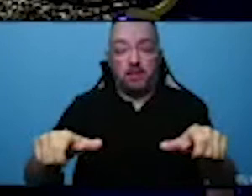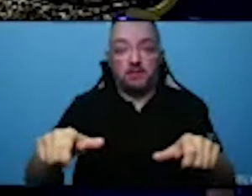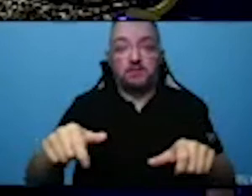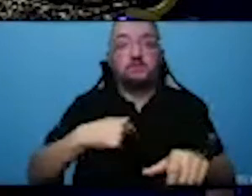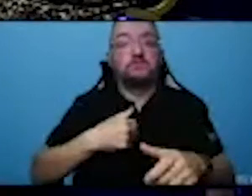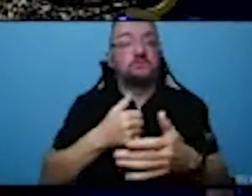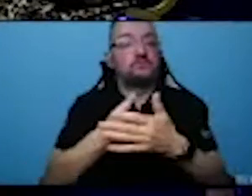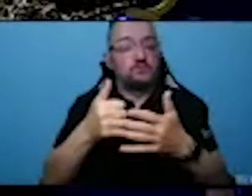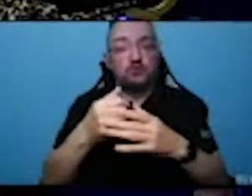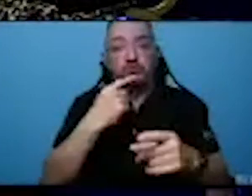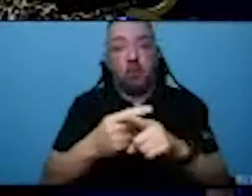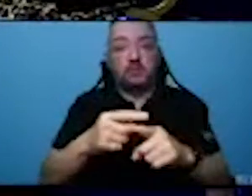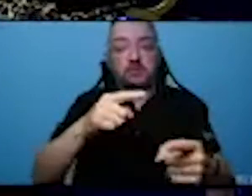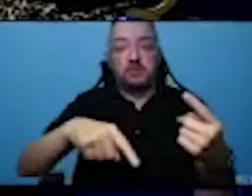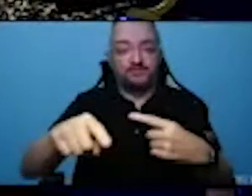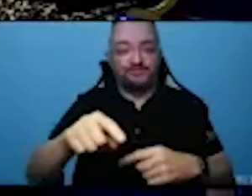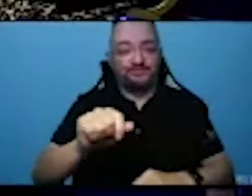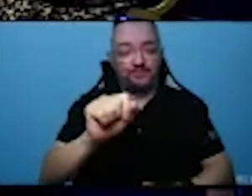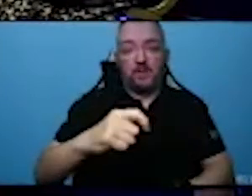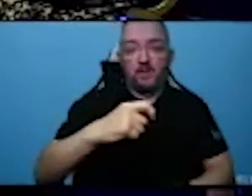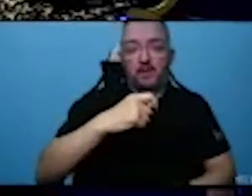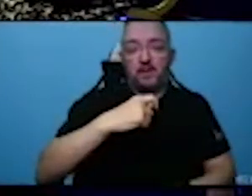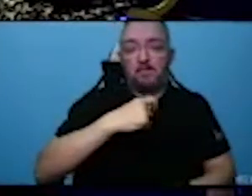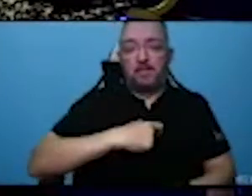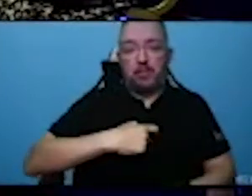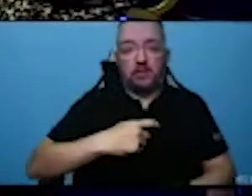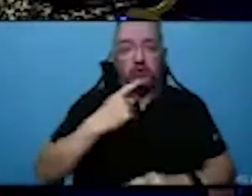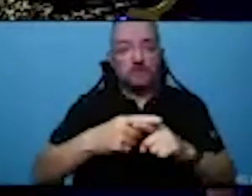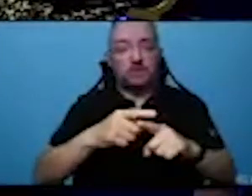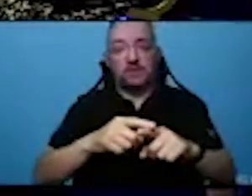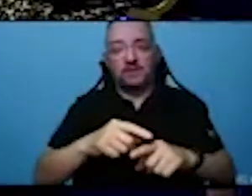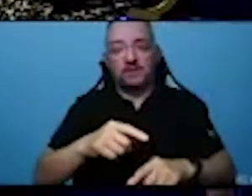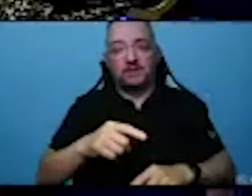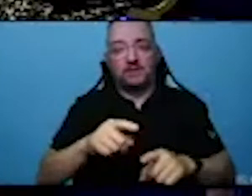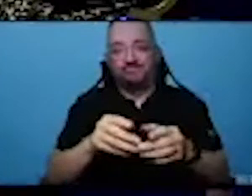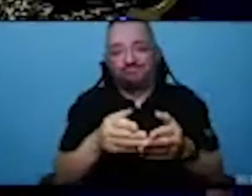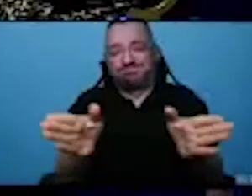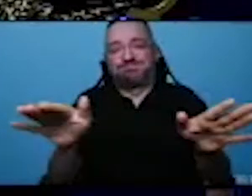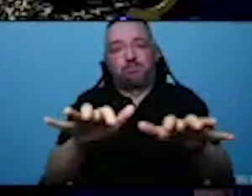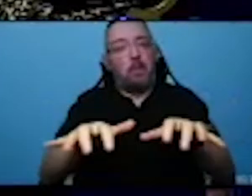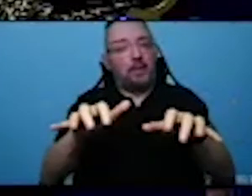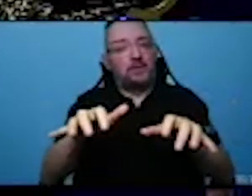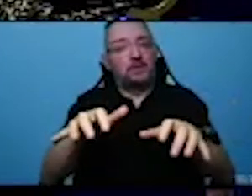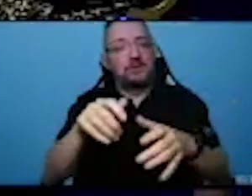and participatory democracies and citizens in Scotland, but actually our group found and it would be a